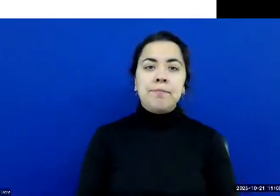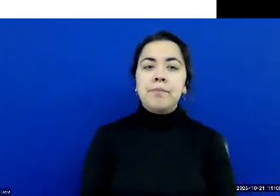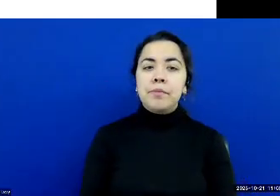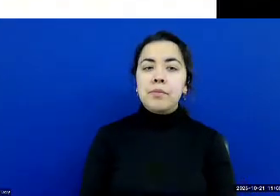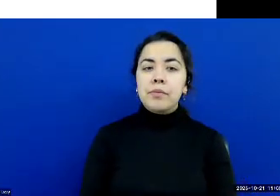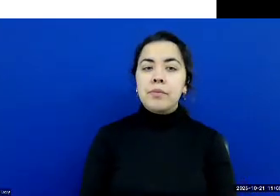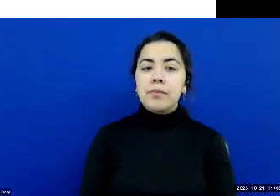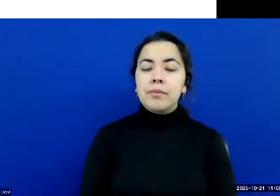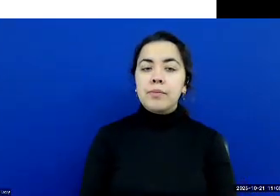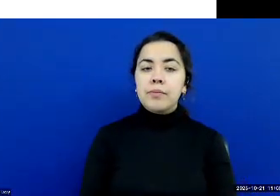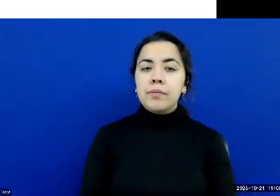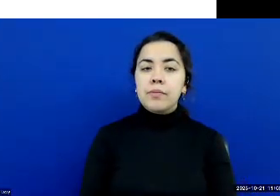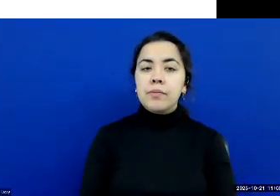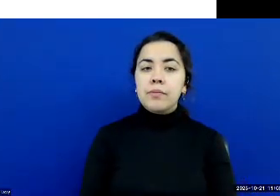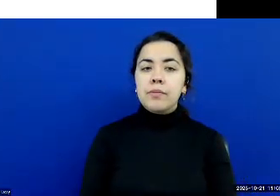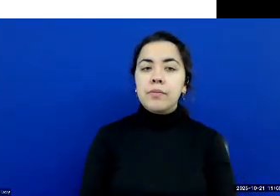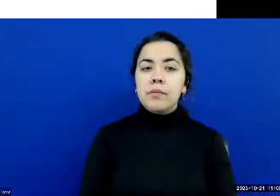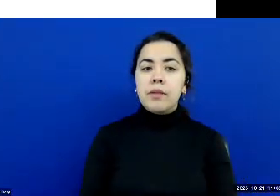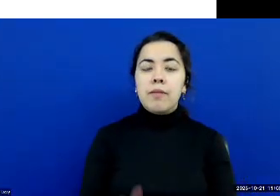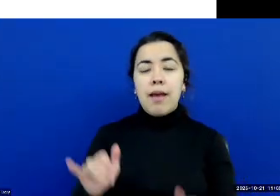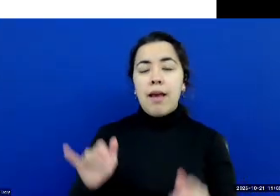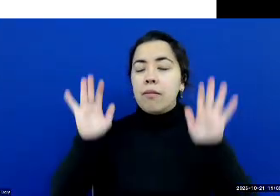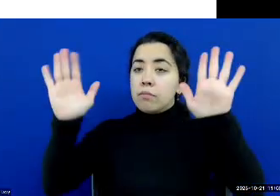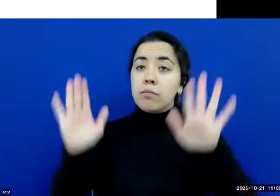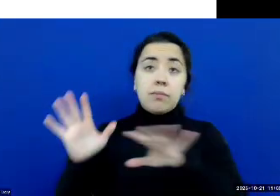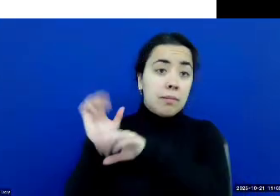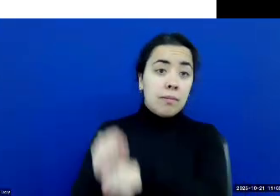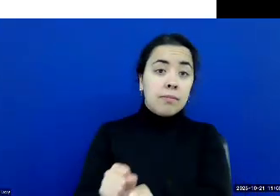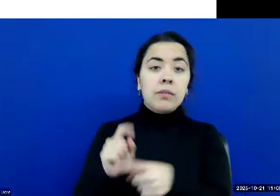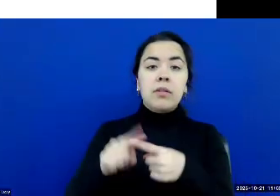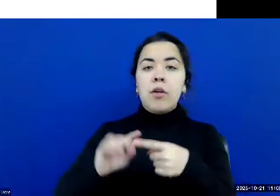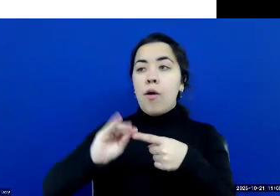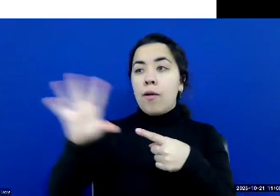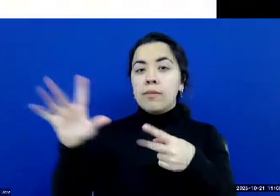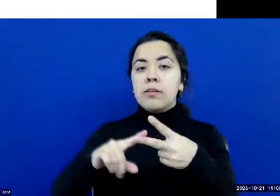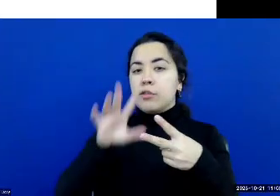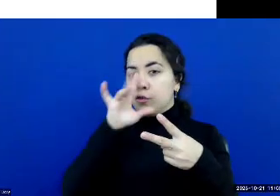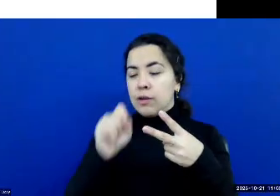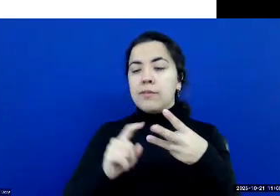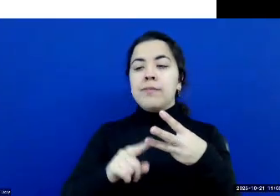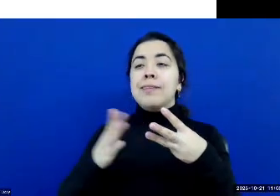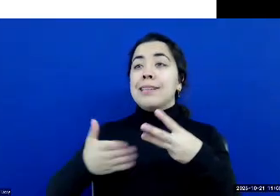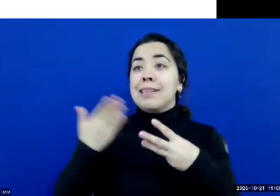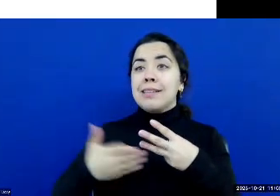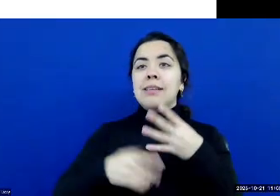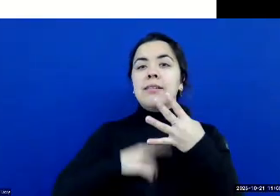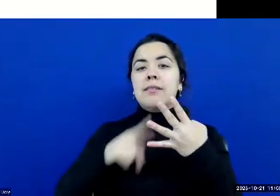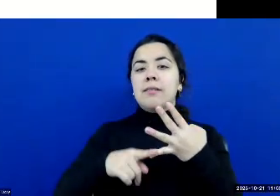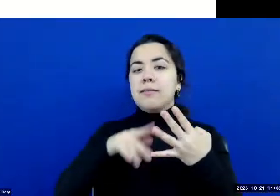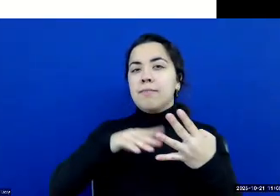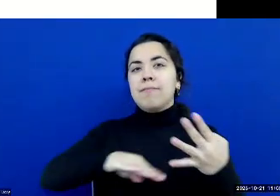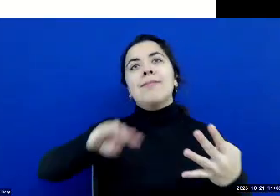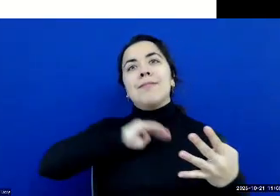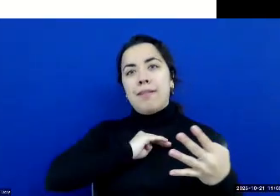Kathleen DeForest: So the four laws of atomic habits are make it obvious, make it attractive, make it easy, and make it satisfying.